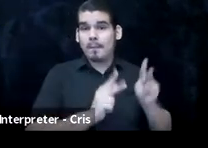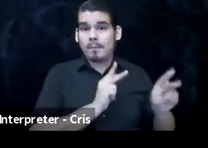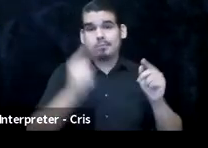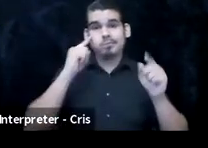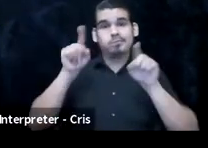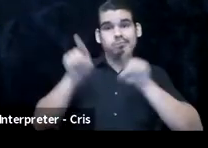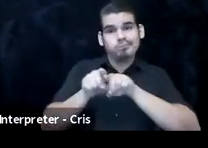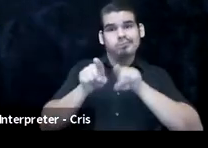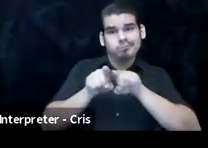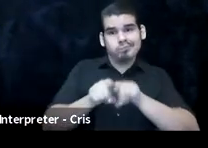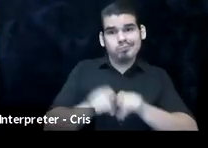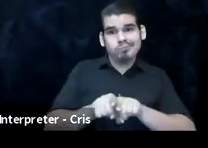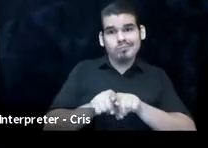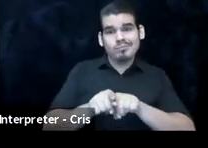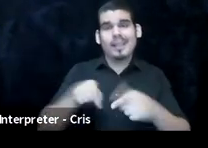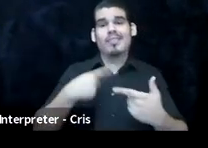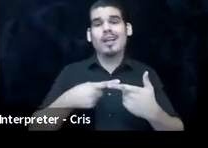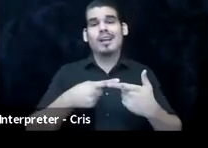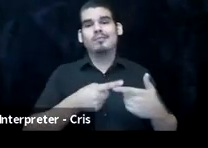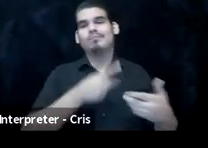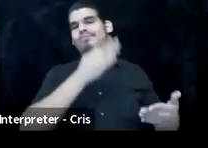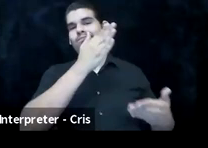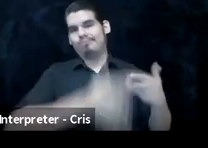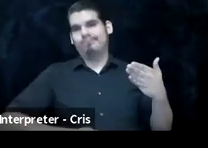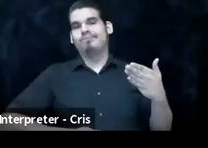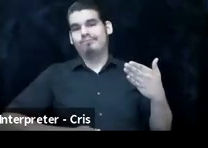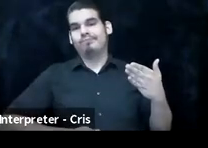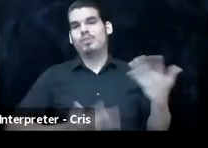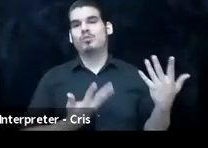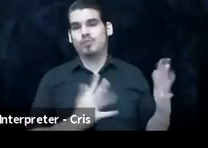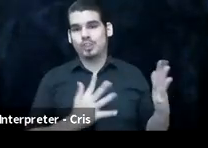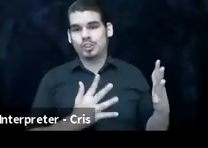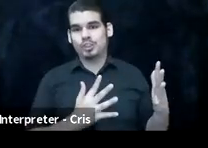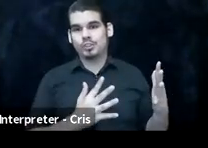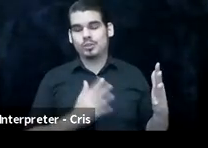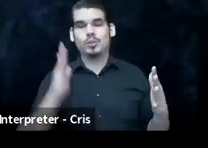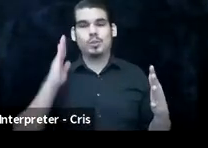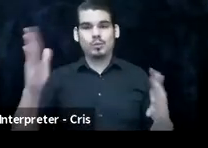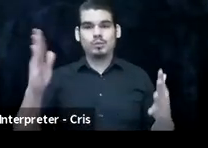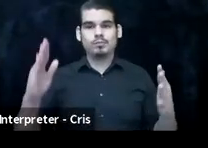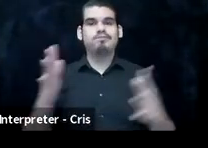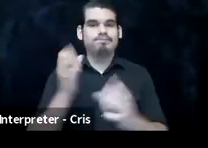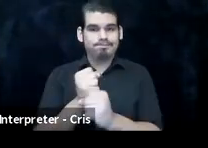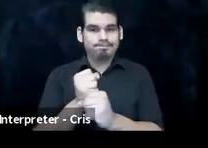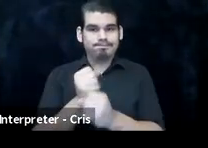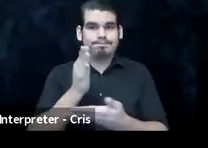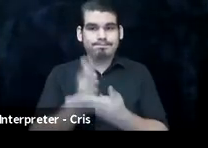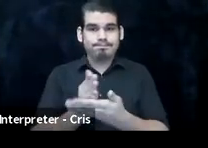Katherine Squire: On the second scenario where debate ends if is if delegate moves to call the previous question that's something Gerardo talked about.